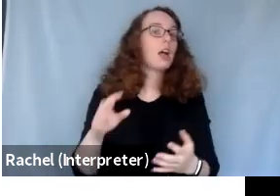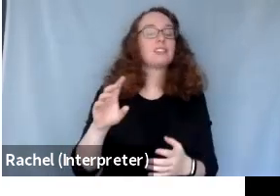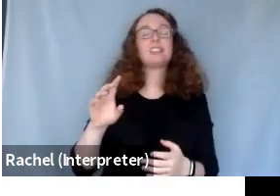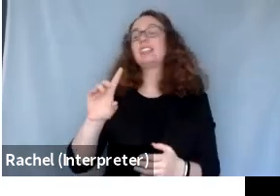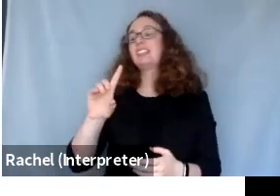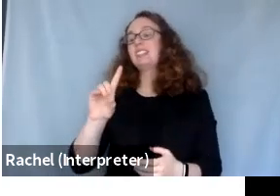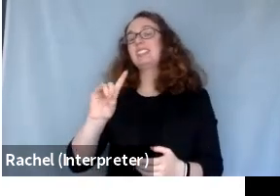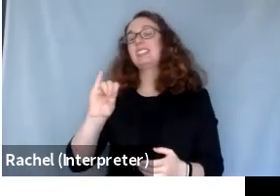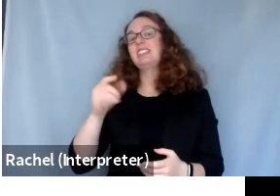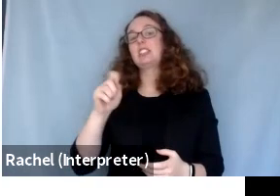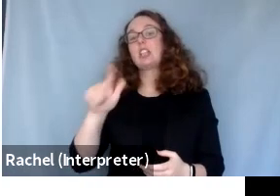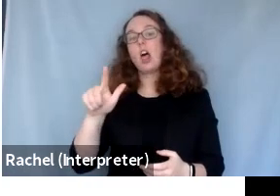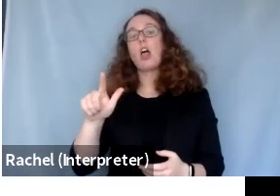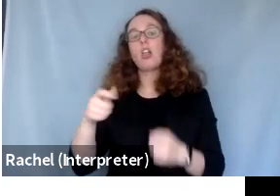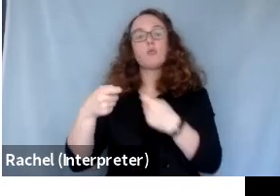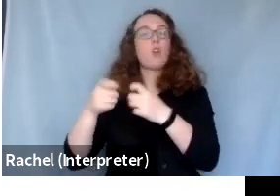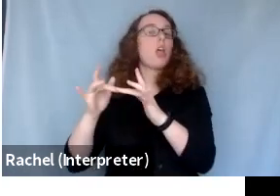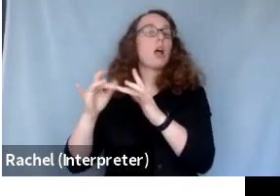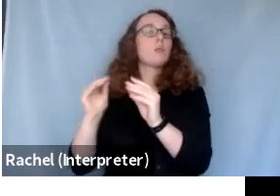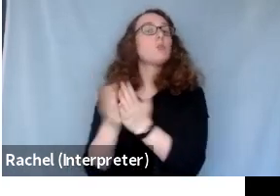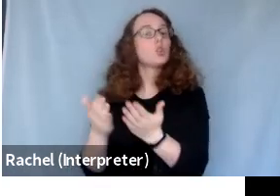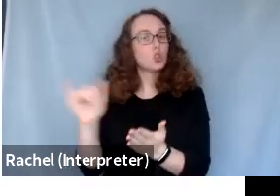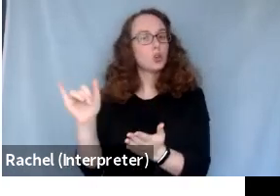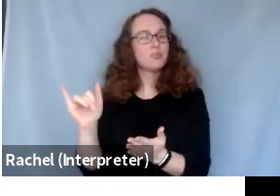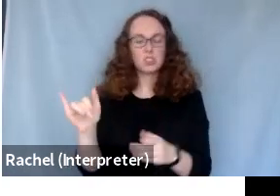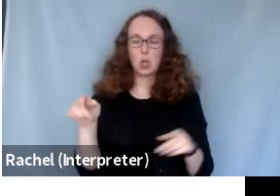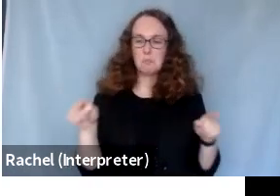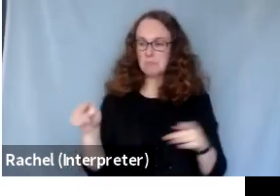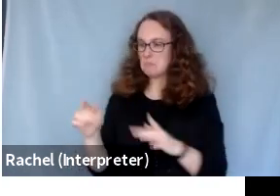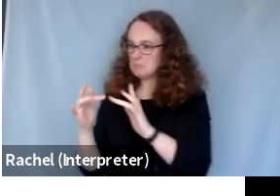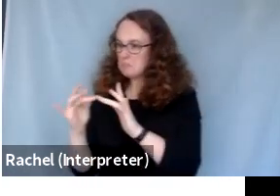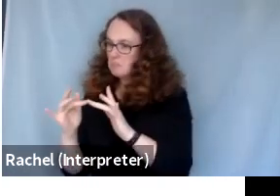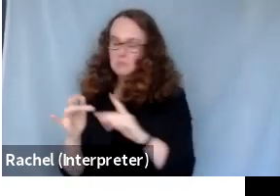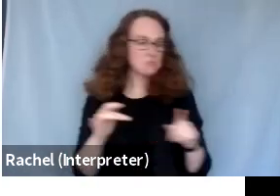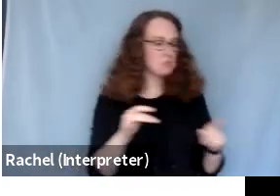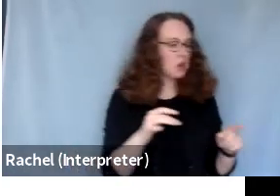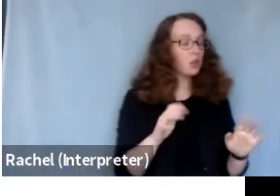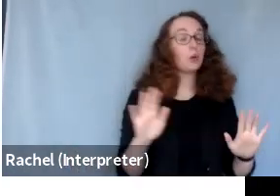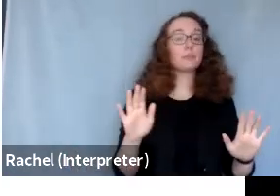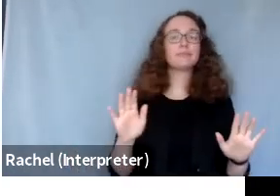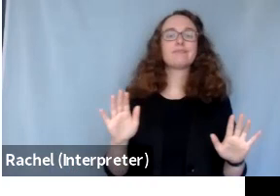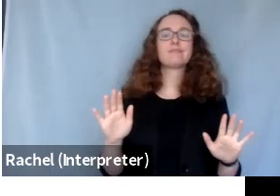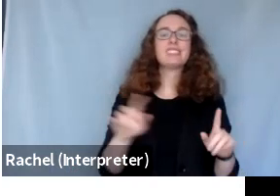Now the big difference is, is really cost guys. A new book I pulled up a Chem book yesterday for an example